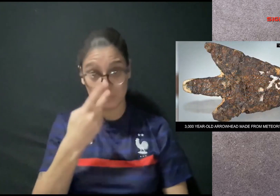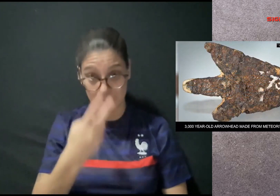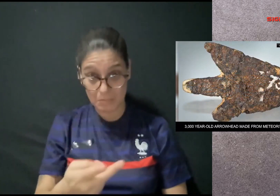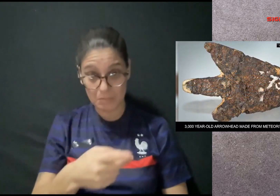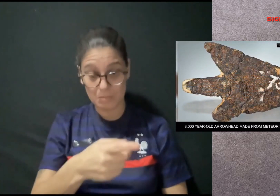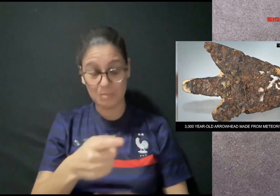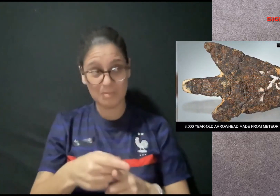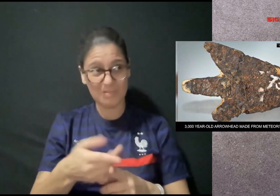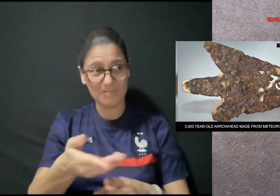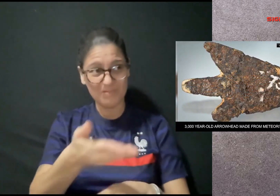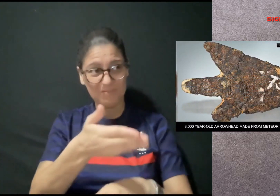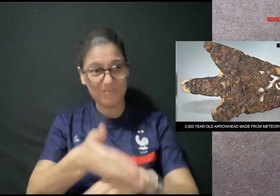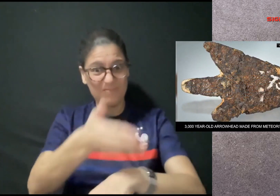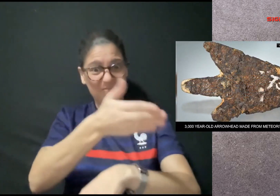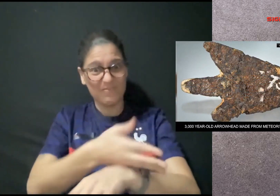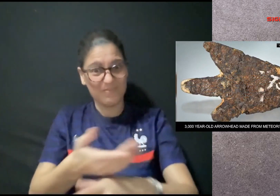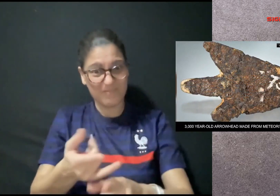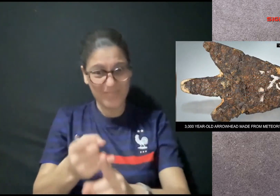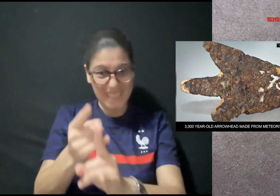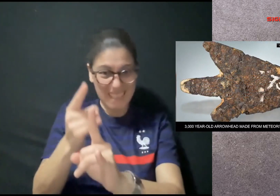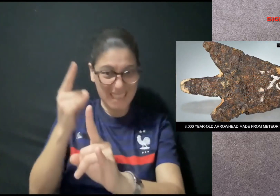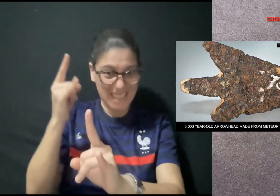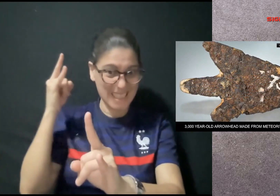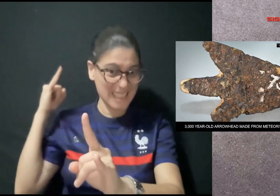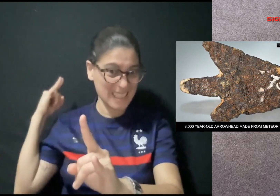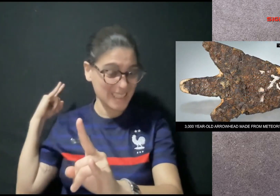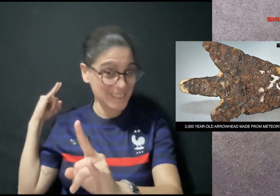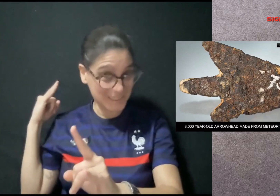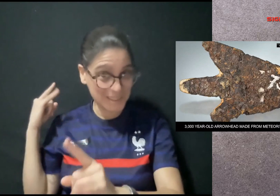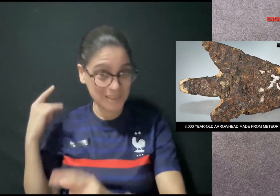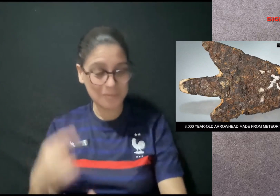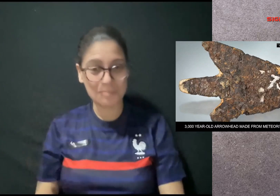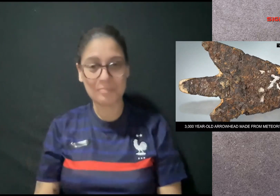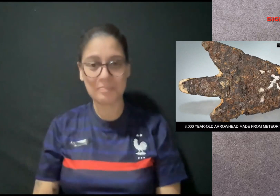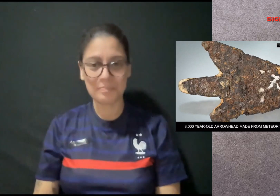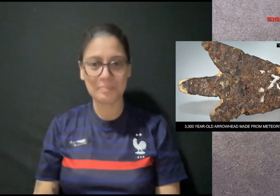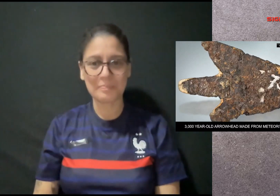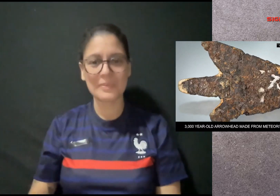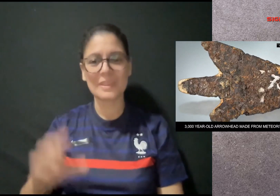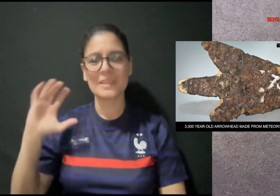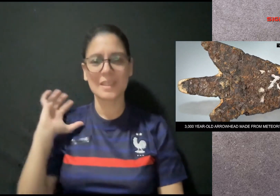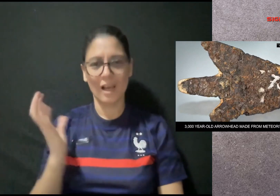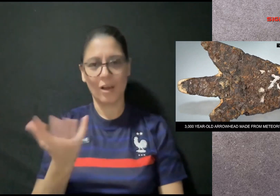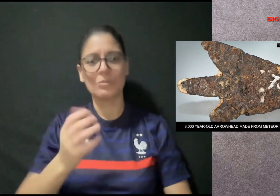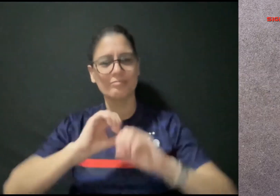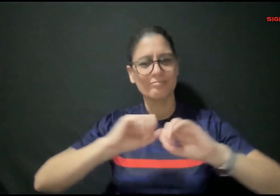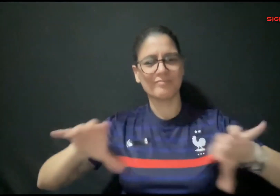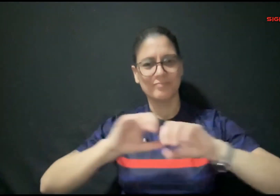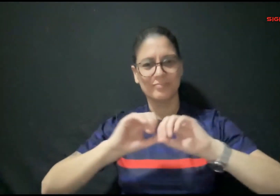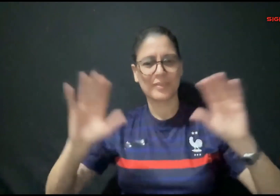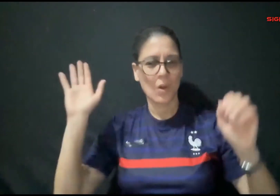in Europe by 800 BC or earlier experts say it's unusual to find meteoric iron use so